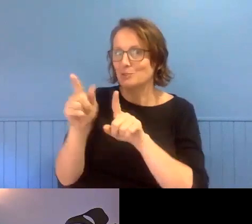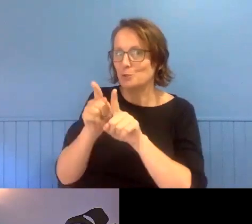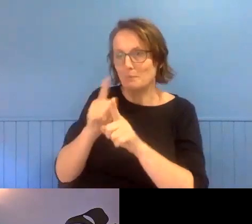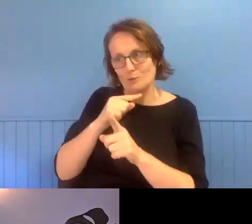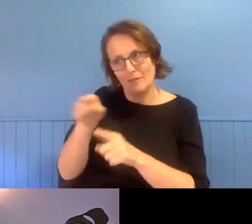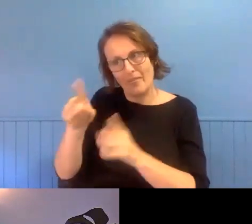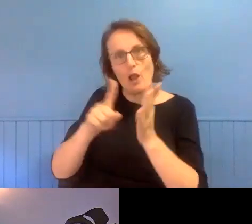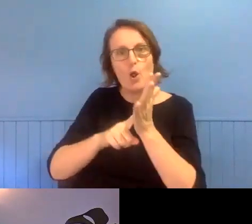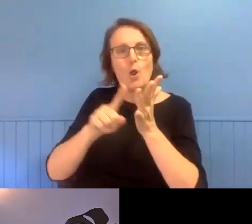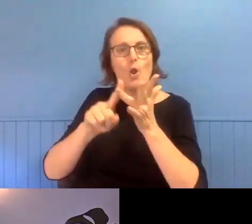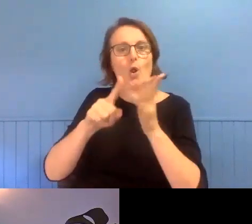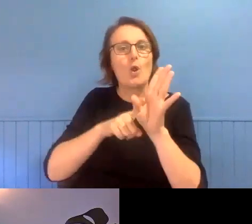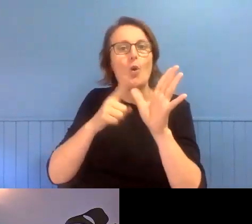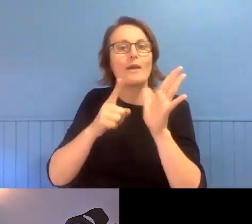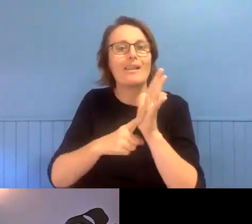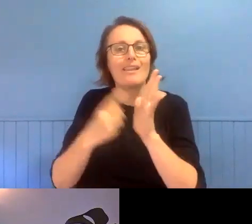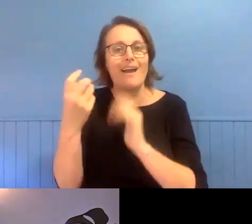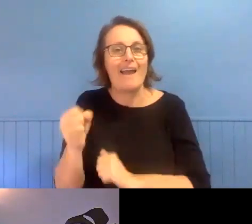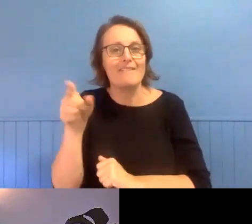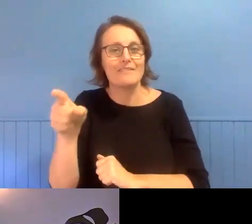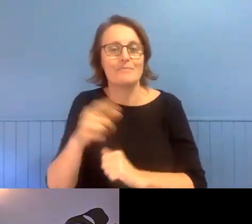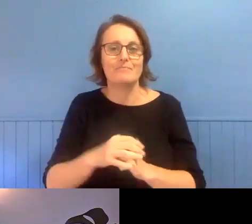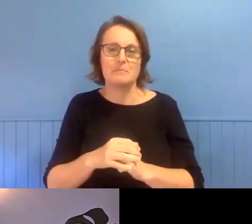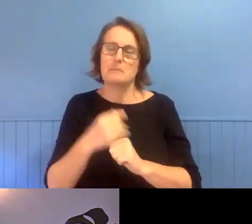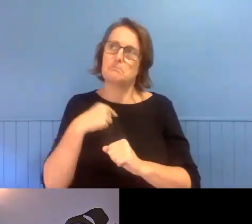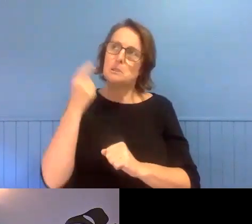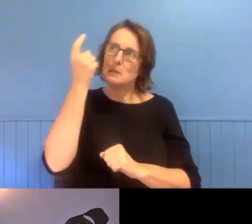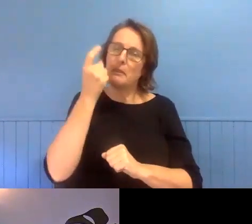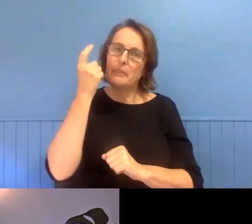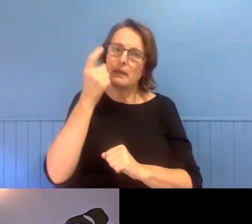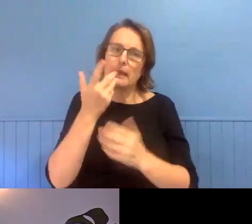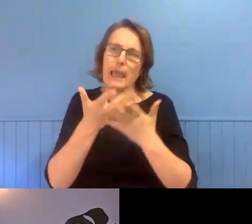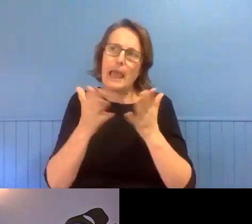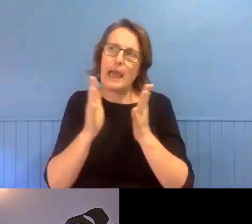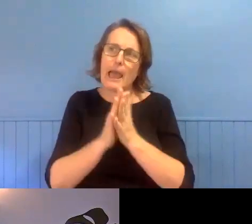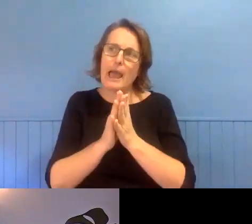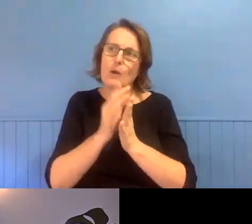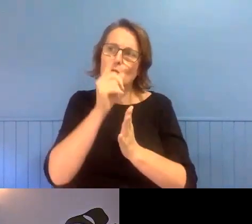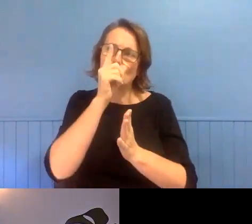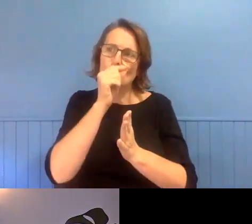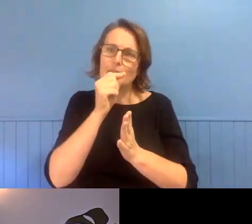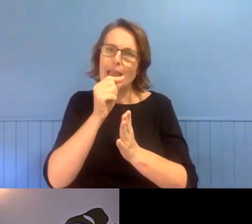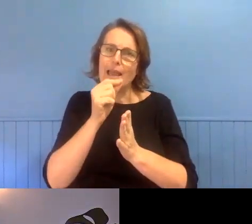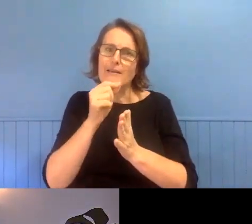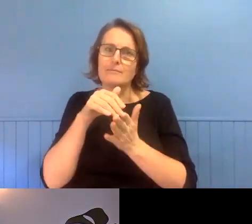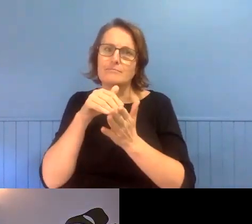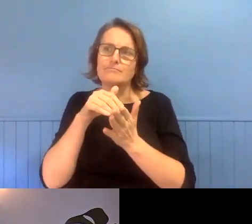On thinking creatively about how you might meet both of those markets. I think there's some exciting intergenerational kind of